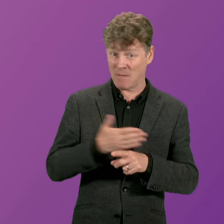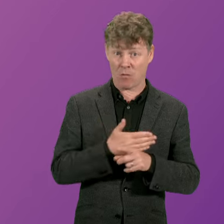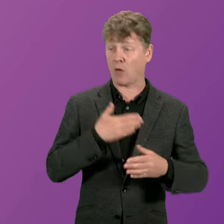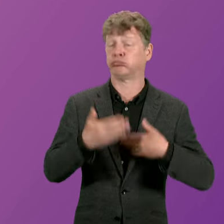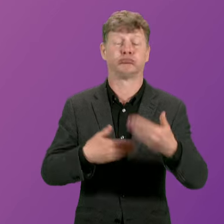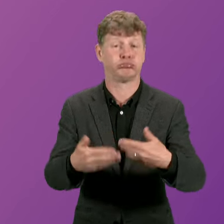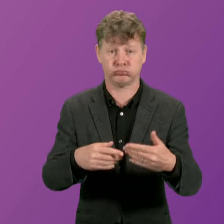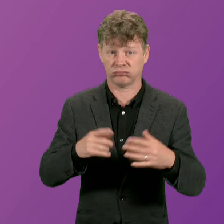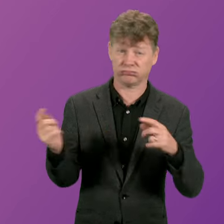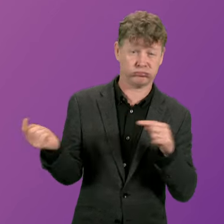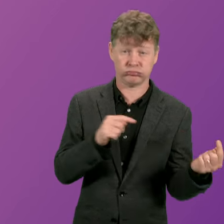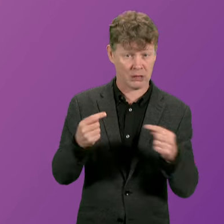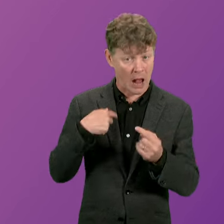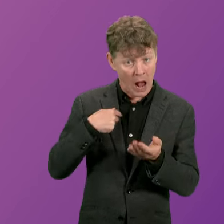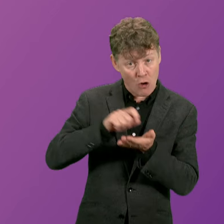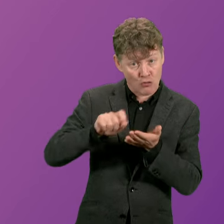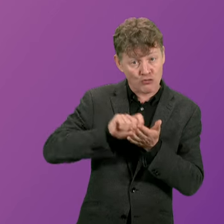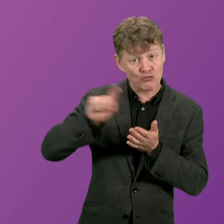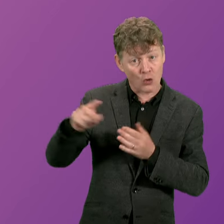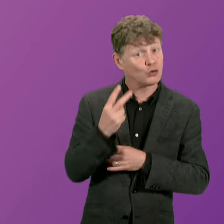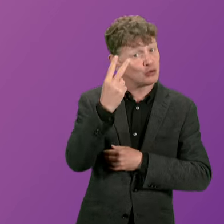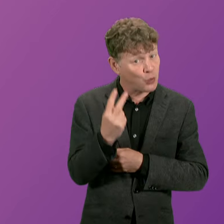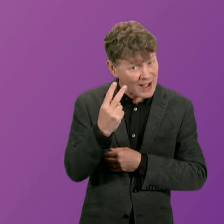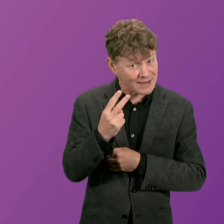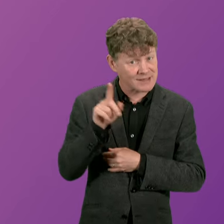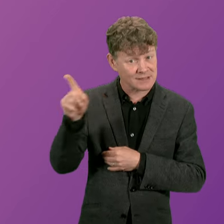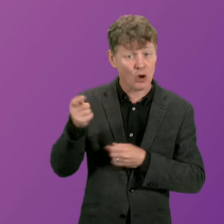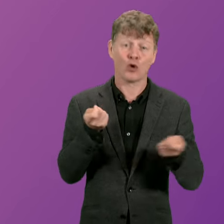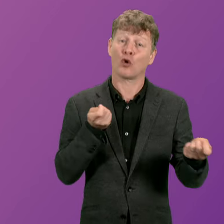two occasions to the convener of the Standards, Public Appointments and Procedures Committee,